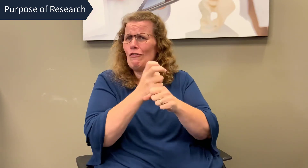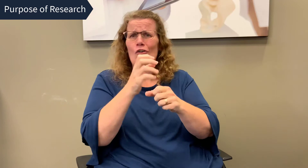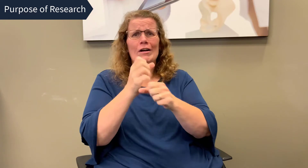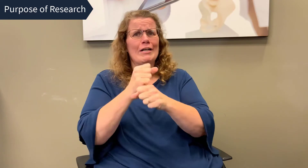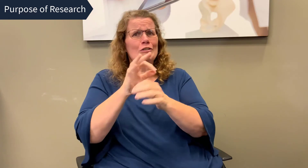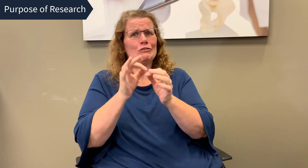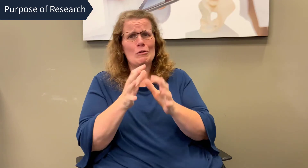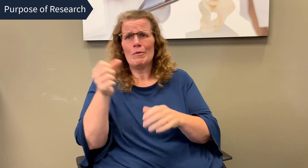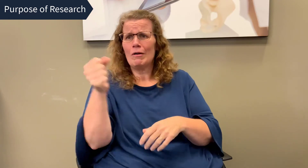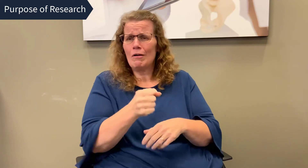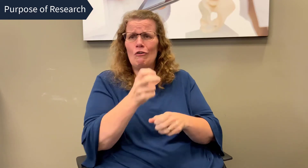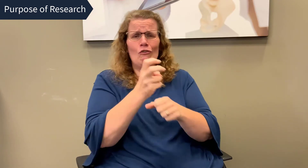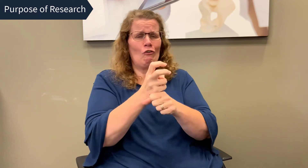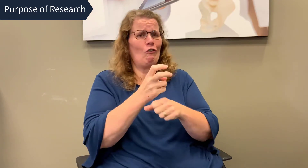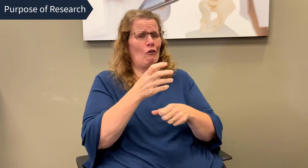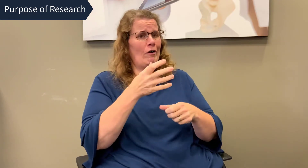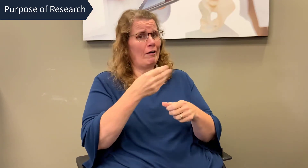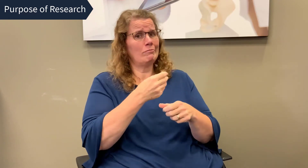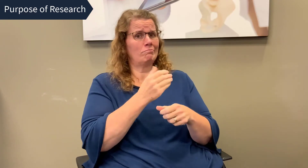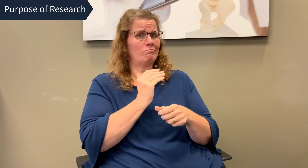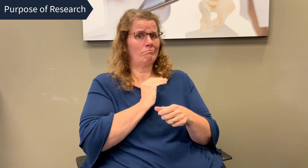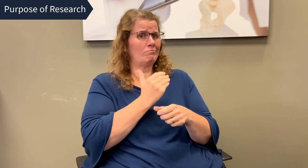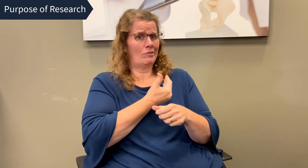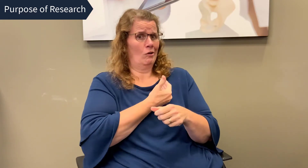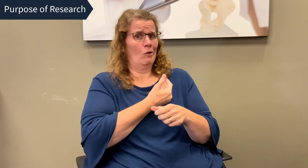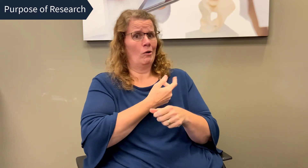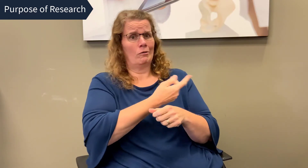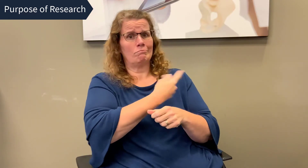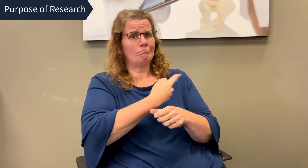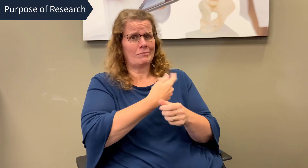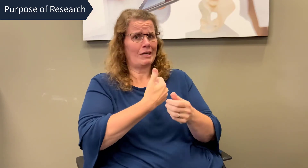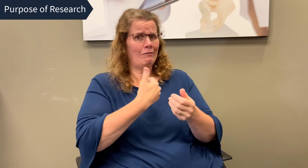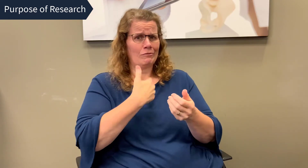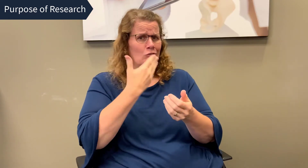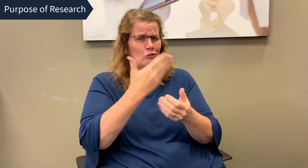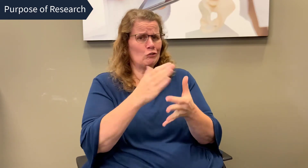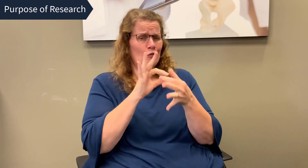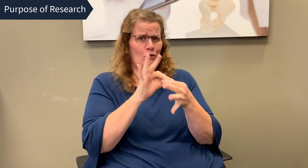securing healthcare appointments, and receiving interpreter services at those